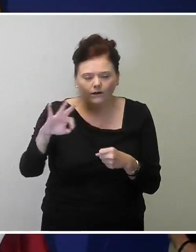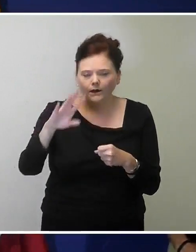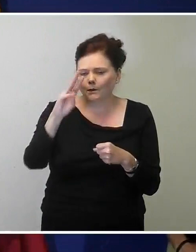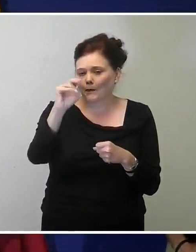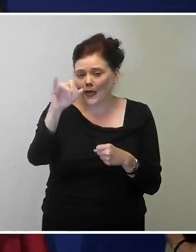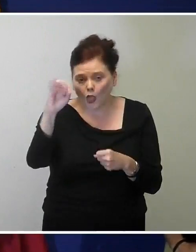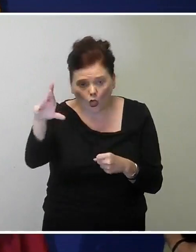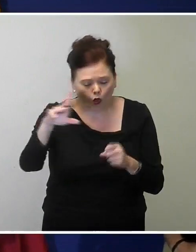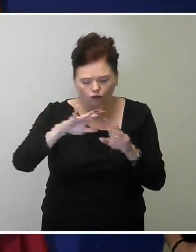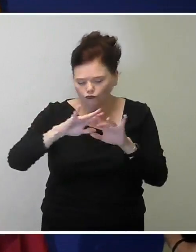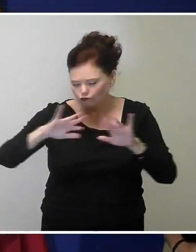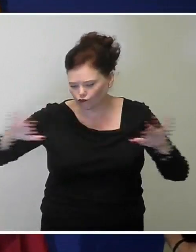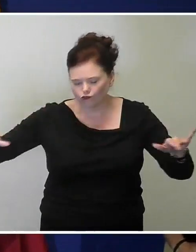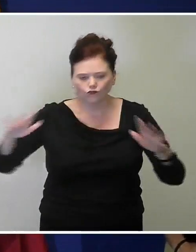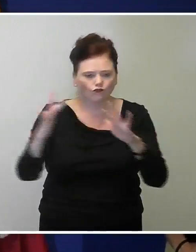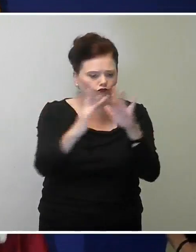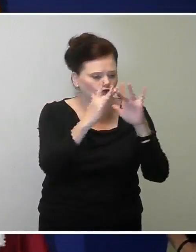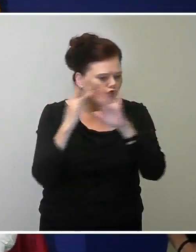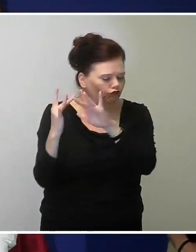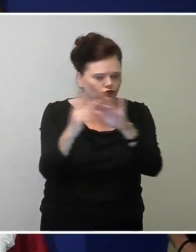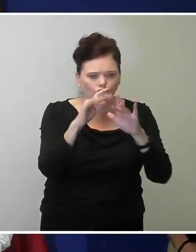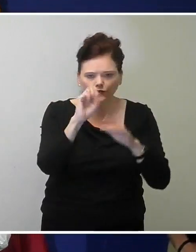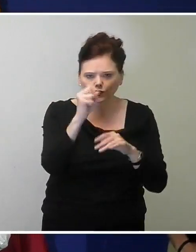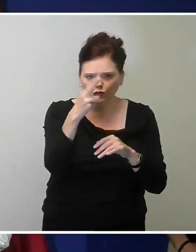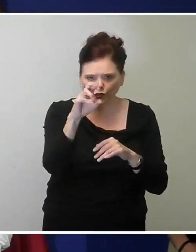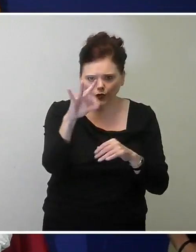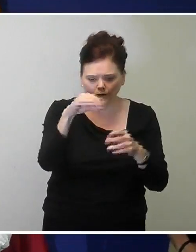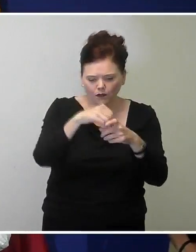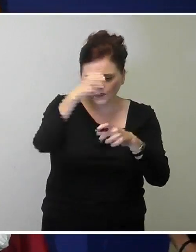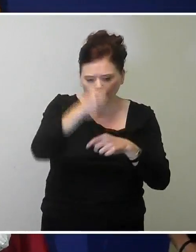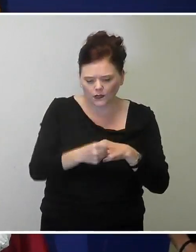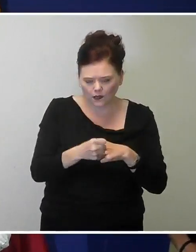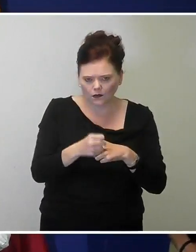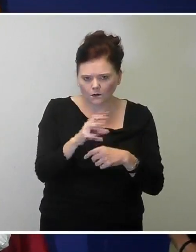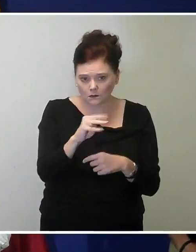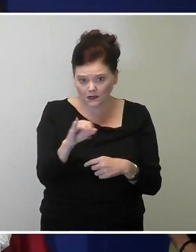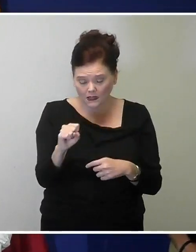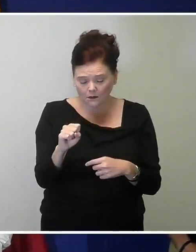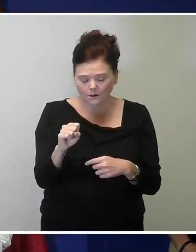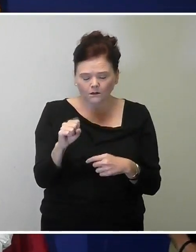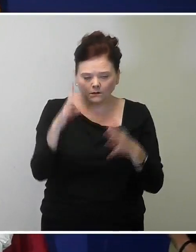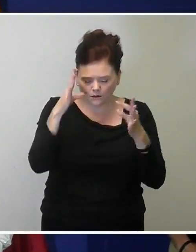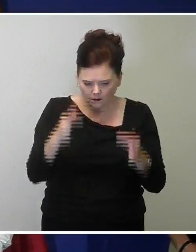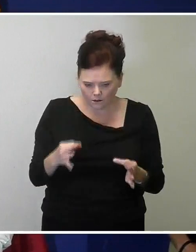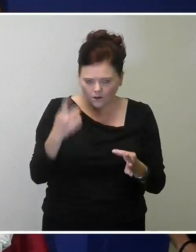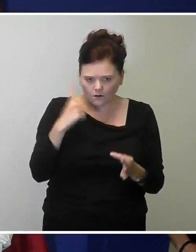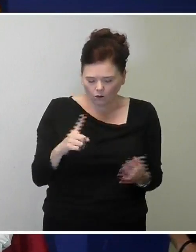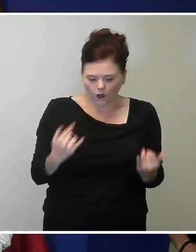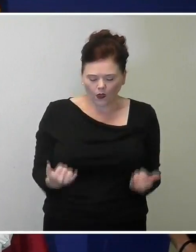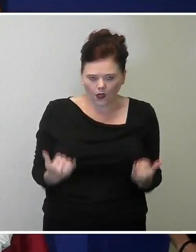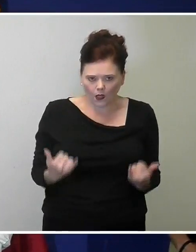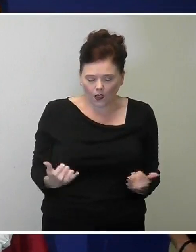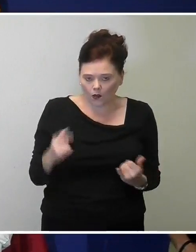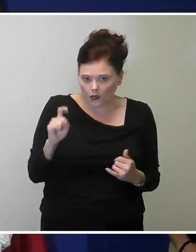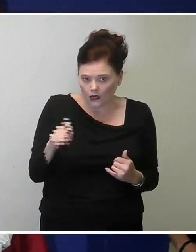MISSISSIPPI, TALKING TO LOCAL LAW ENFORCEMENT THERE, SHERIFF'S OFFICE AND POLICE CHIEFS, AS WELL AS, MAYORS. ALSO REACHING OUT TO SHERIFFS